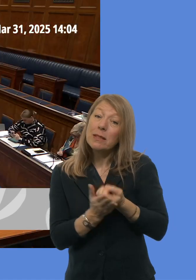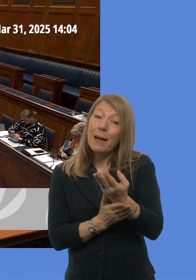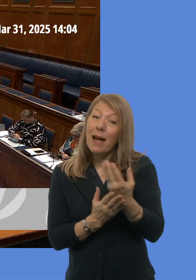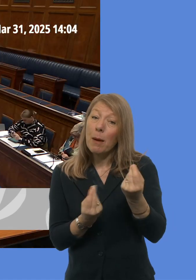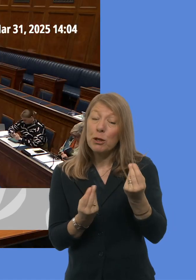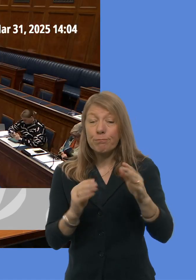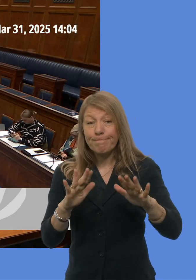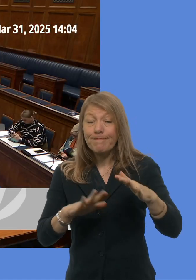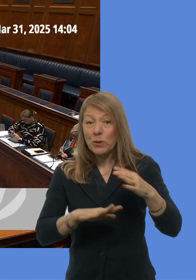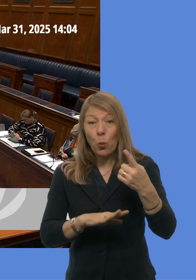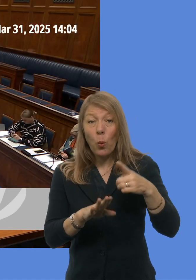Question 2 is withdrawn. Nicola Brogan.